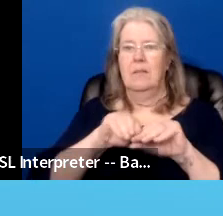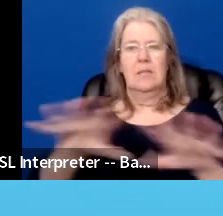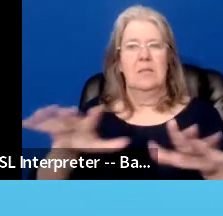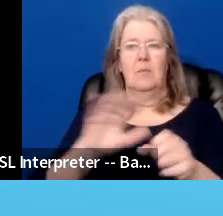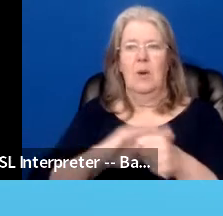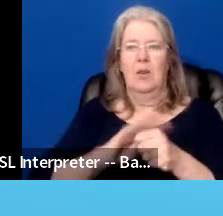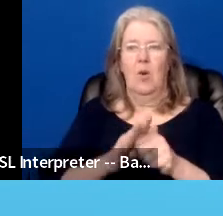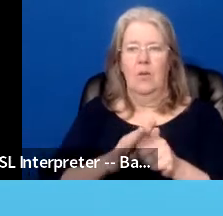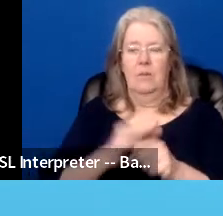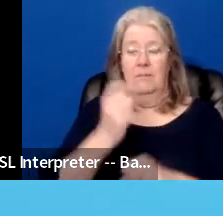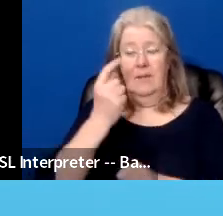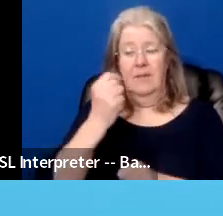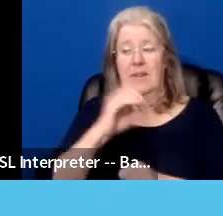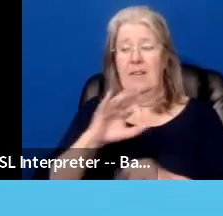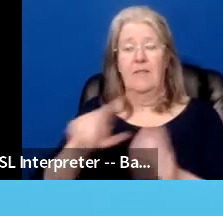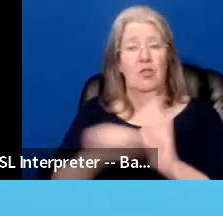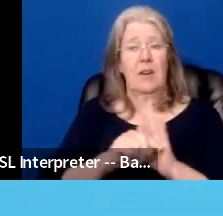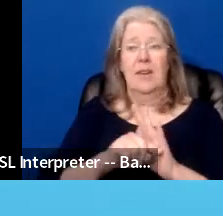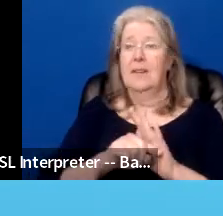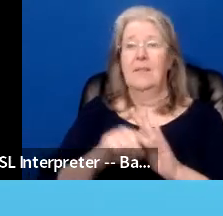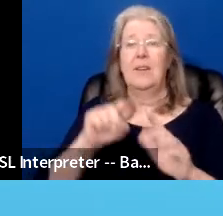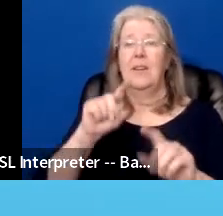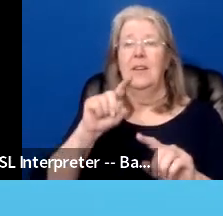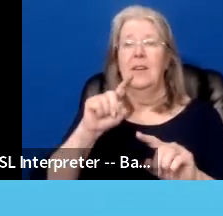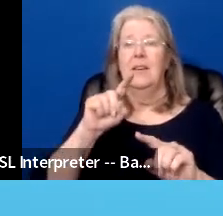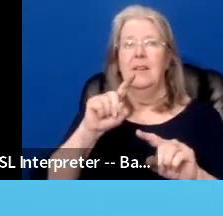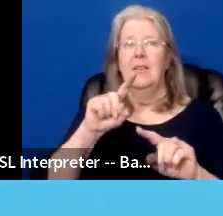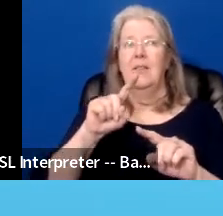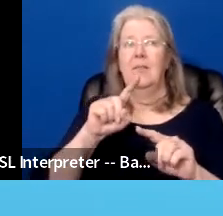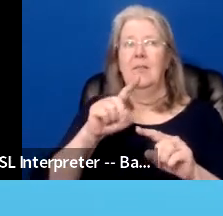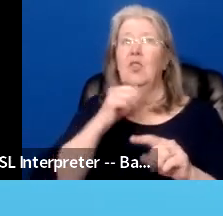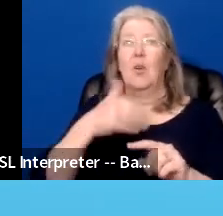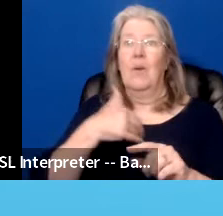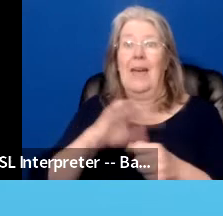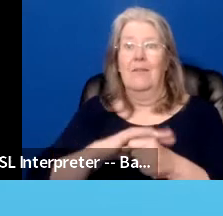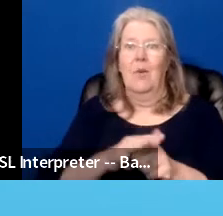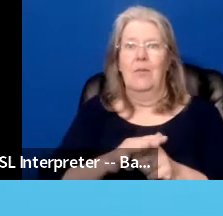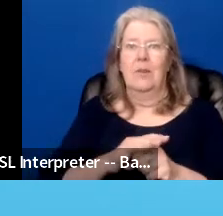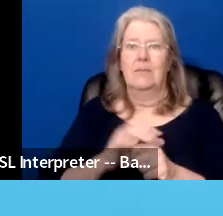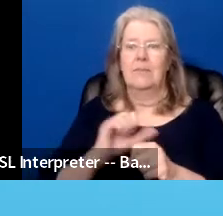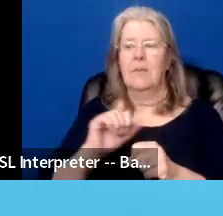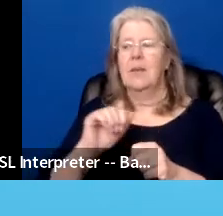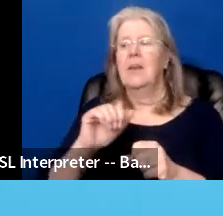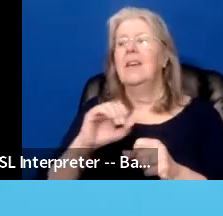don't have COVID. If you are asymptomatic there is a slight risk that you're able to pass